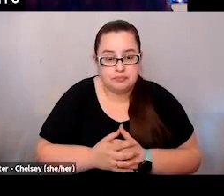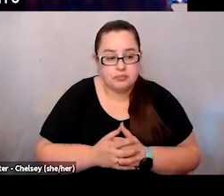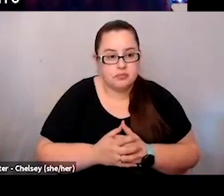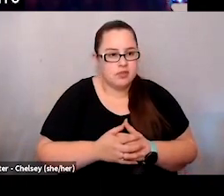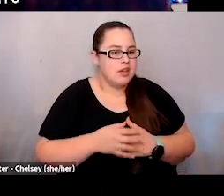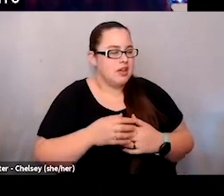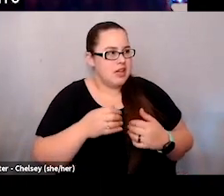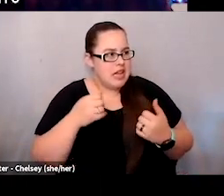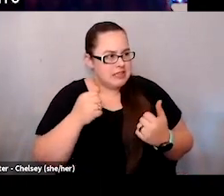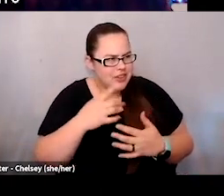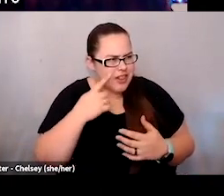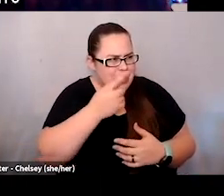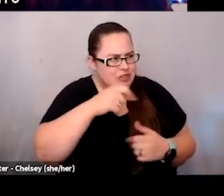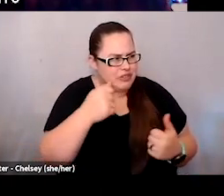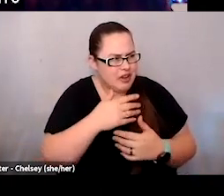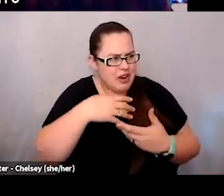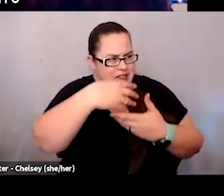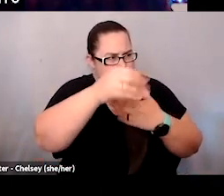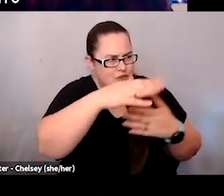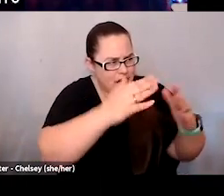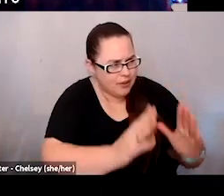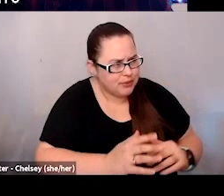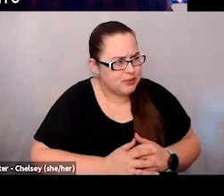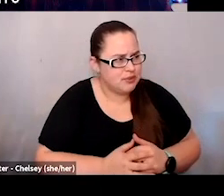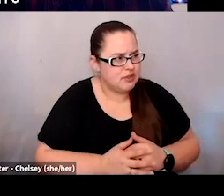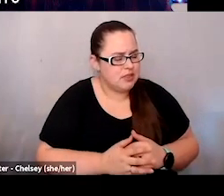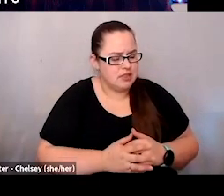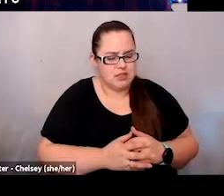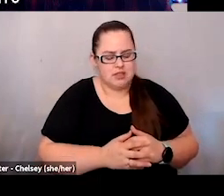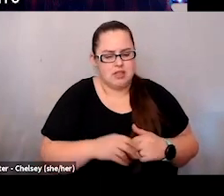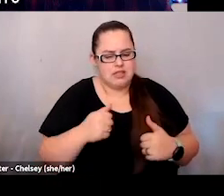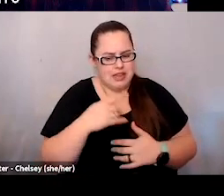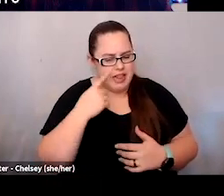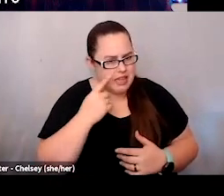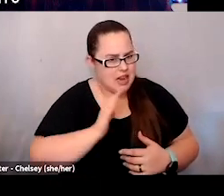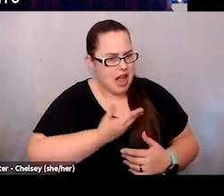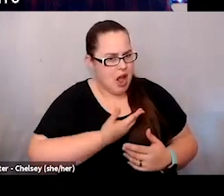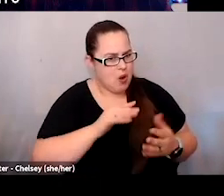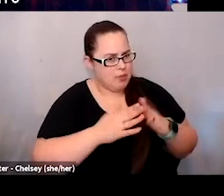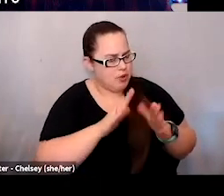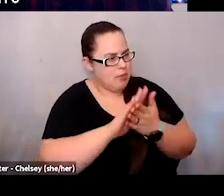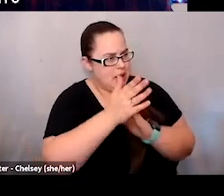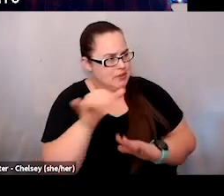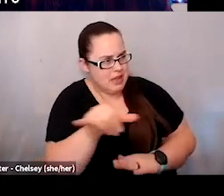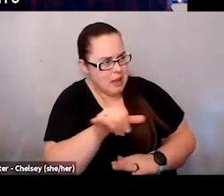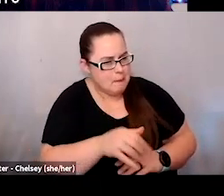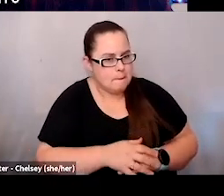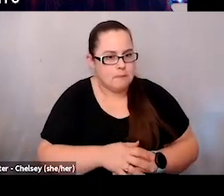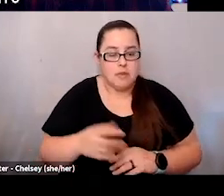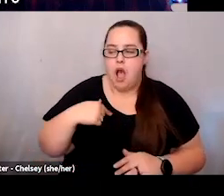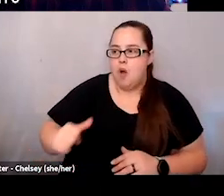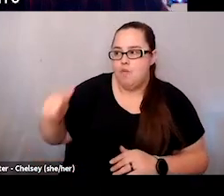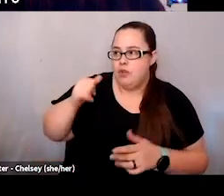anything. It's scary to think that you guys are scared to walk out your own doors. It's